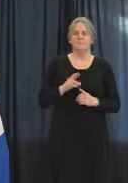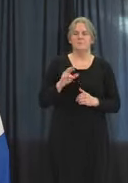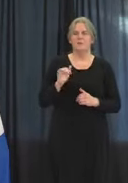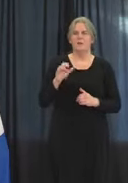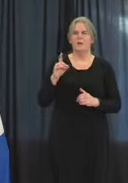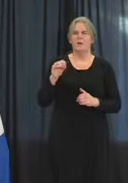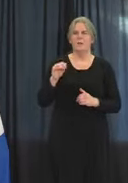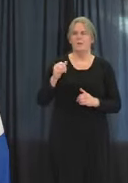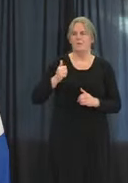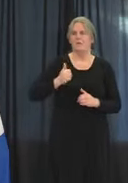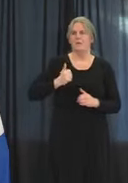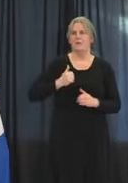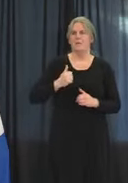We will go to the phone now,